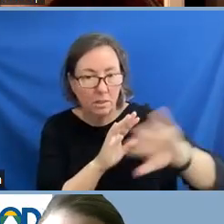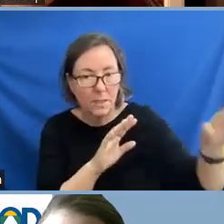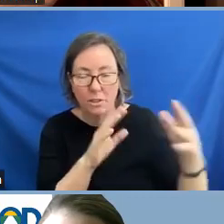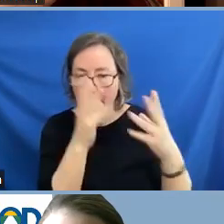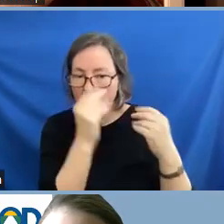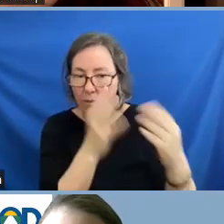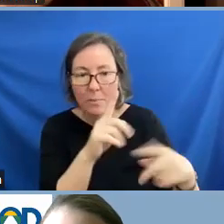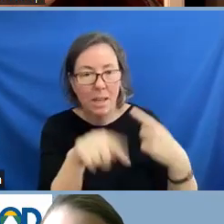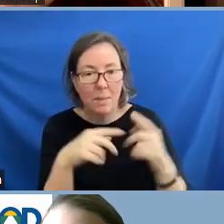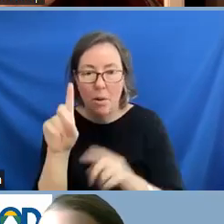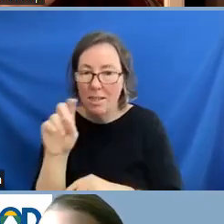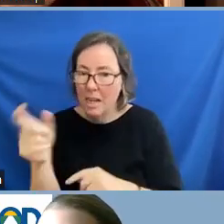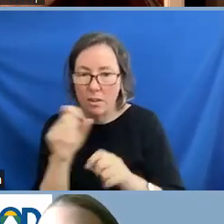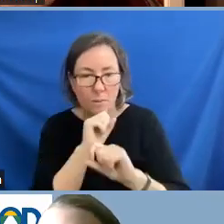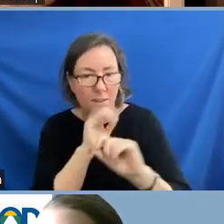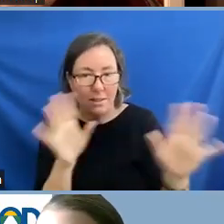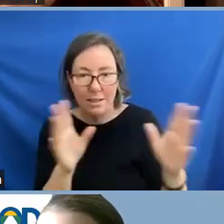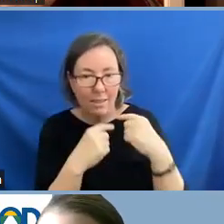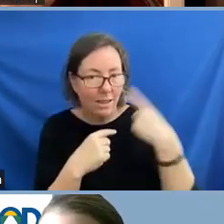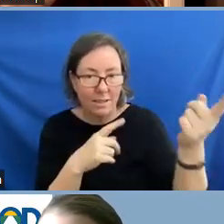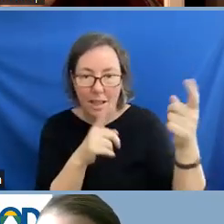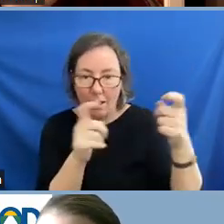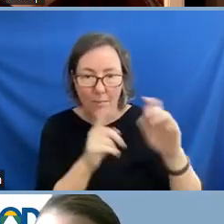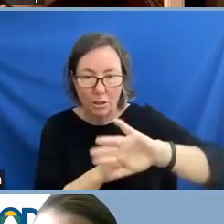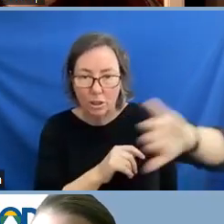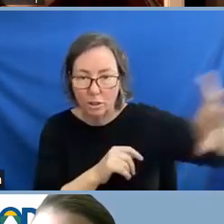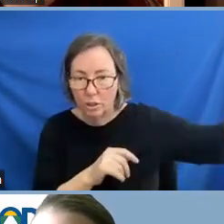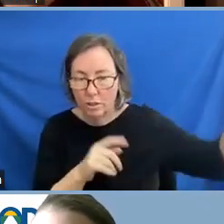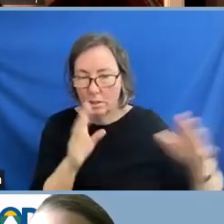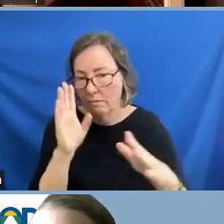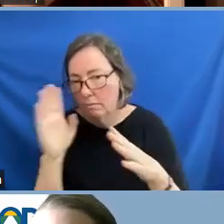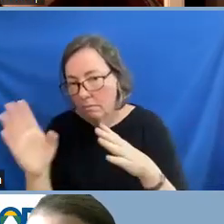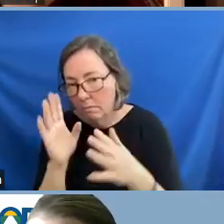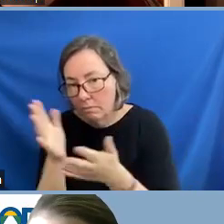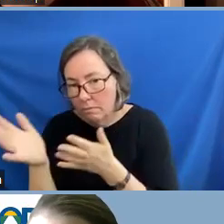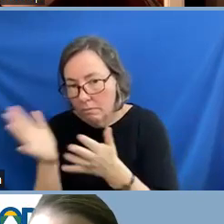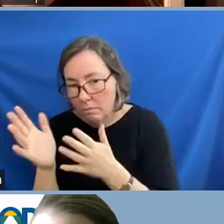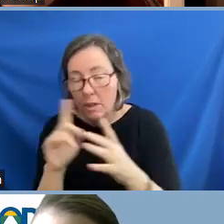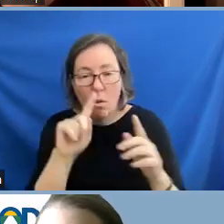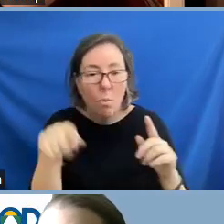diagnosis. You're only really talking to the manager about what the limitation is